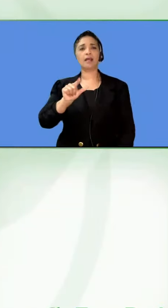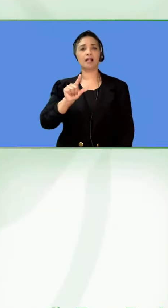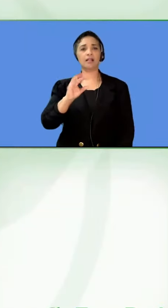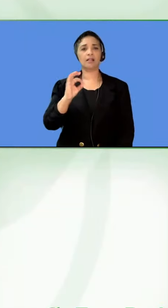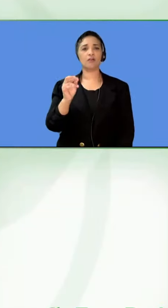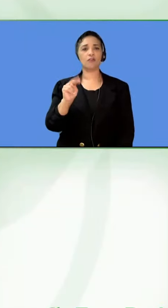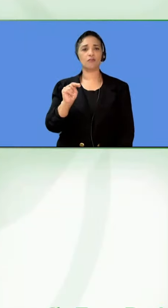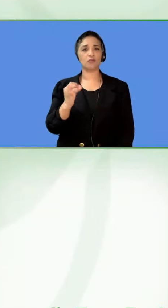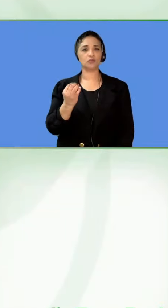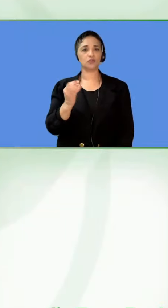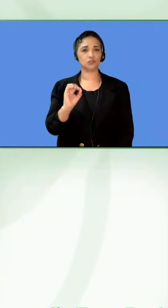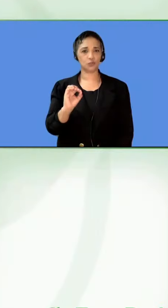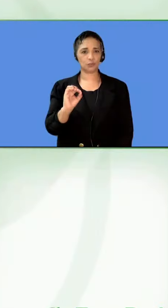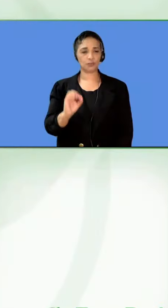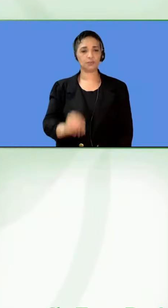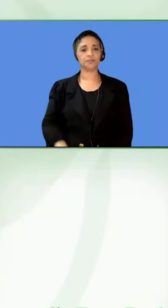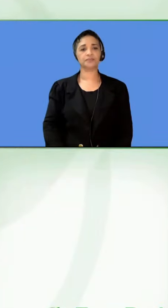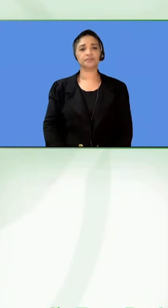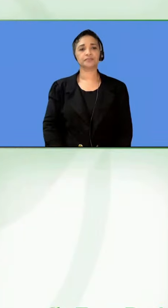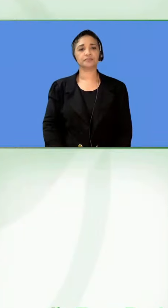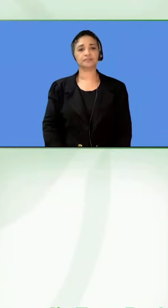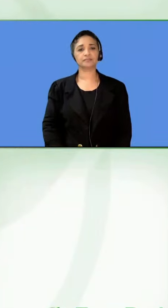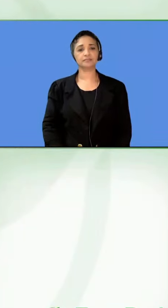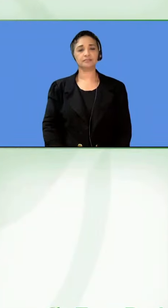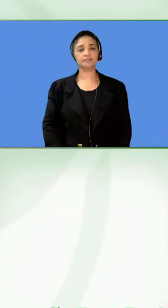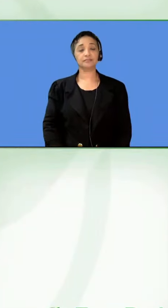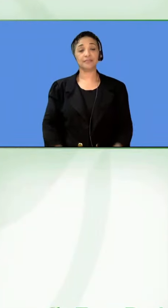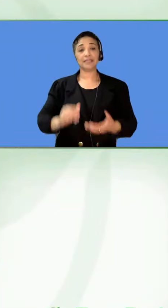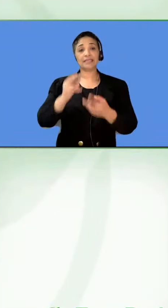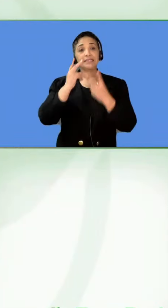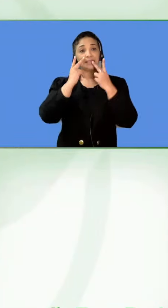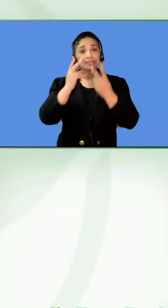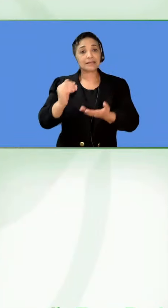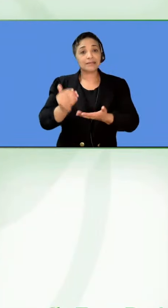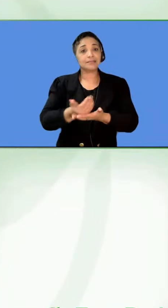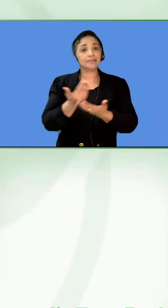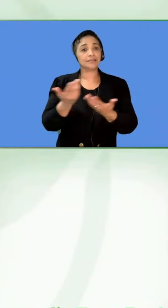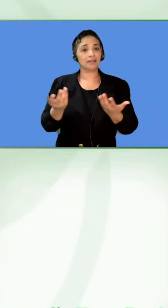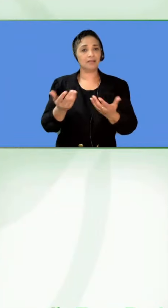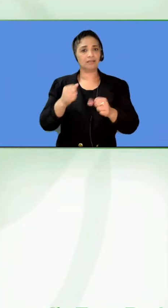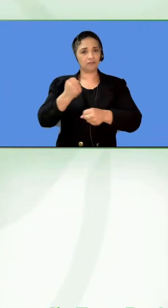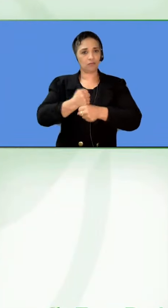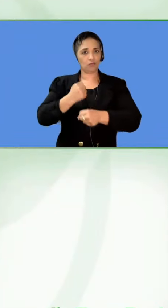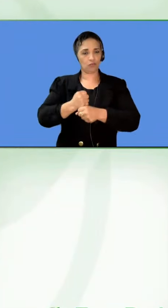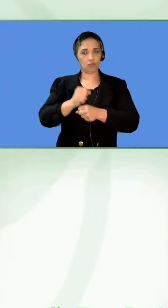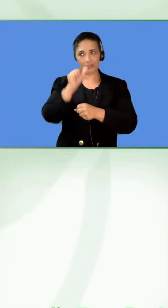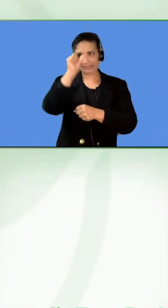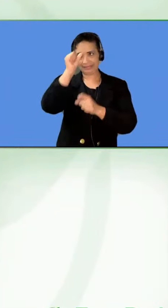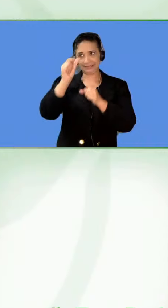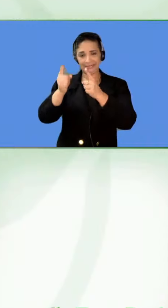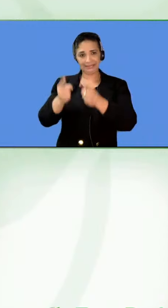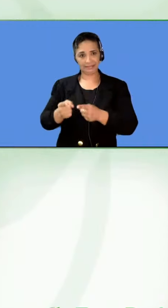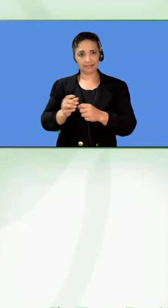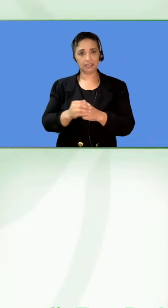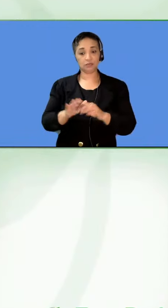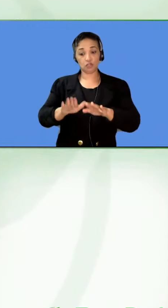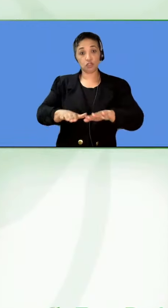What I would say about the sight Savers India program is that children are learning Braille right from the start.